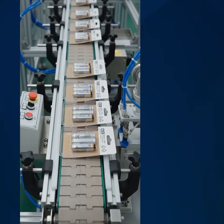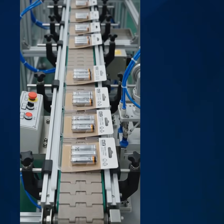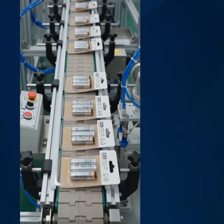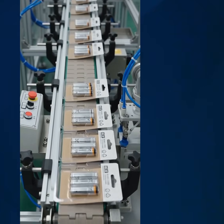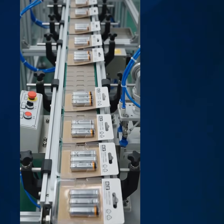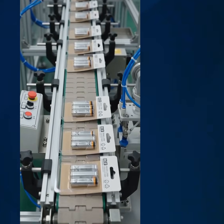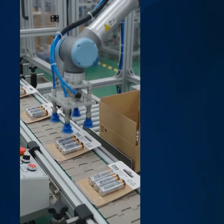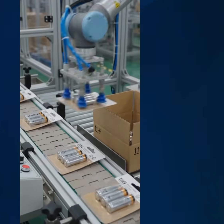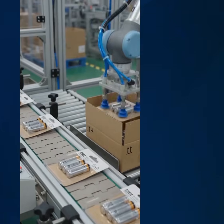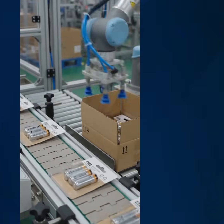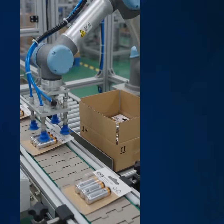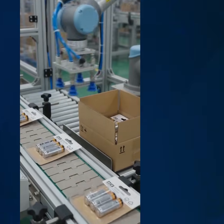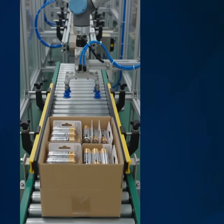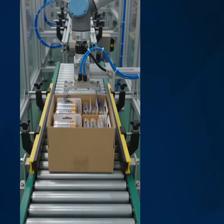Finished batteries are automatically hacked. They put into retail packs.